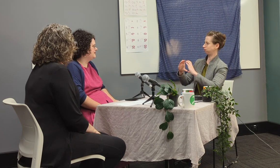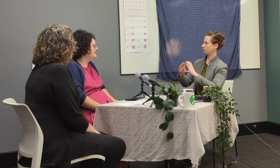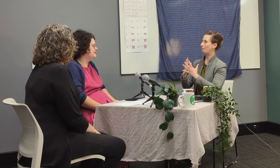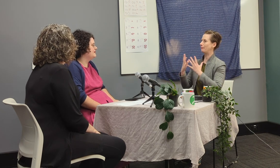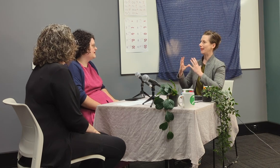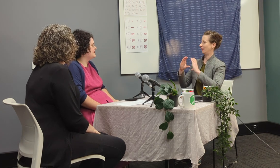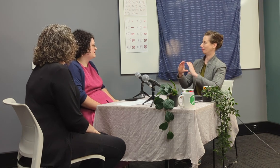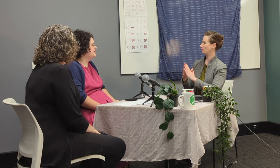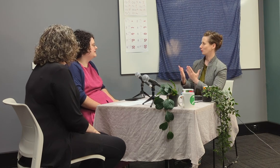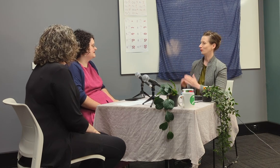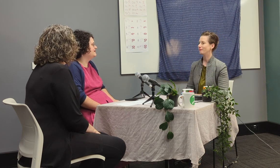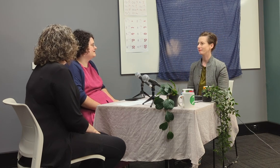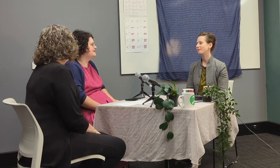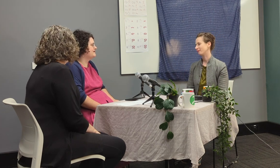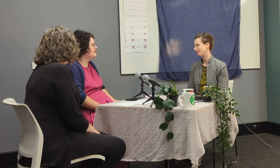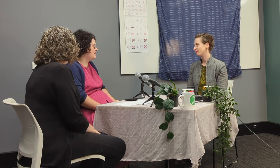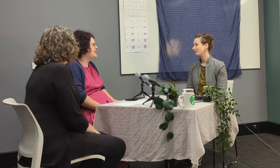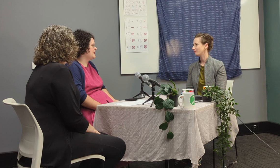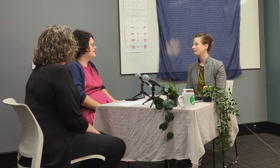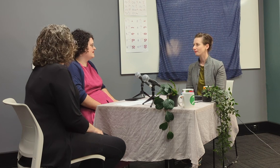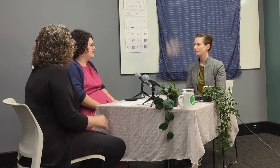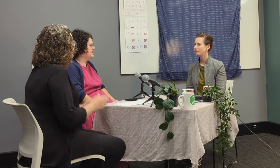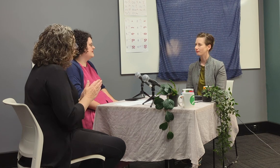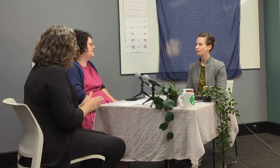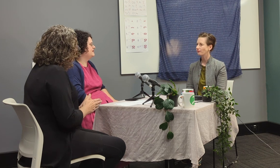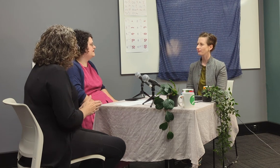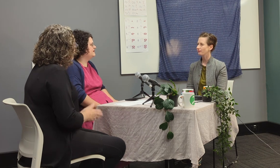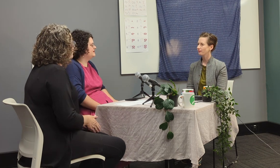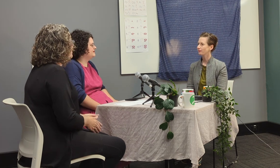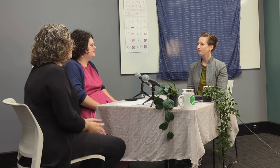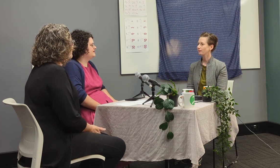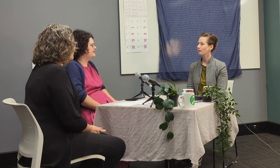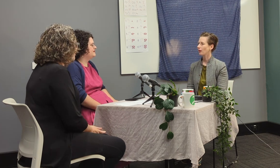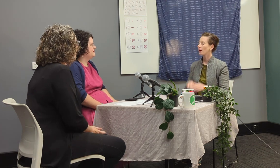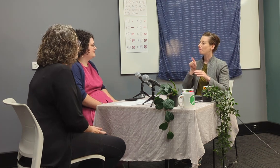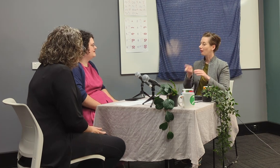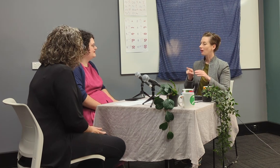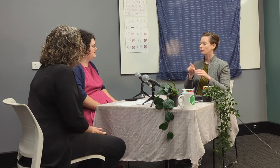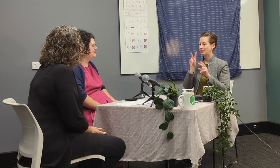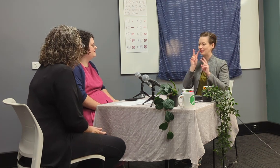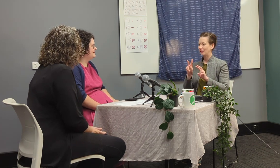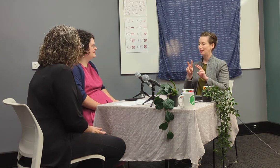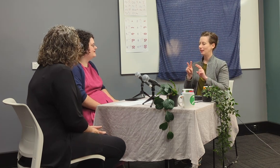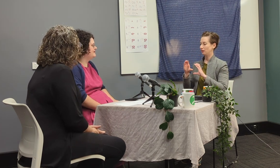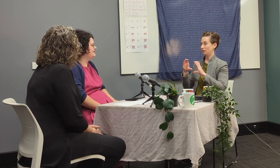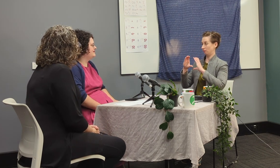You’re showing how big or how small the book is. You would sign the conventional first and then the depicting sign.